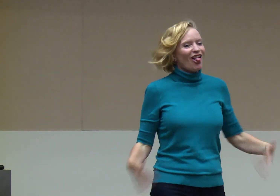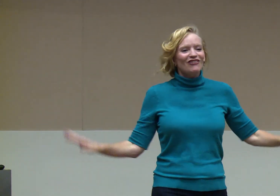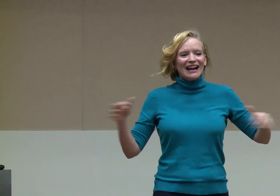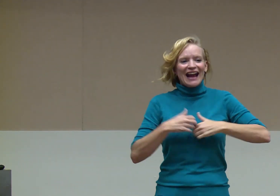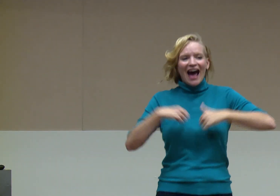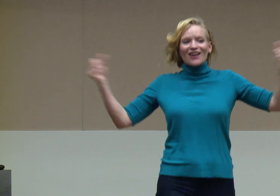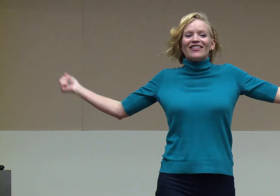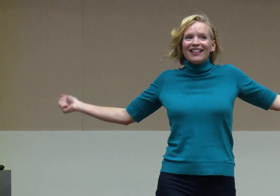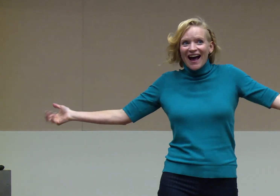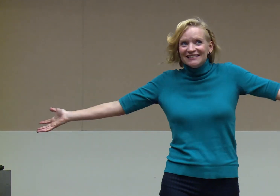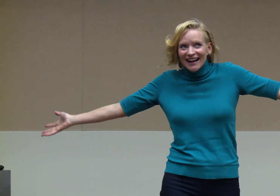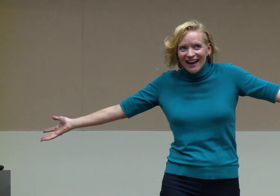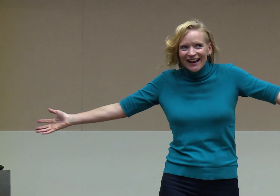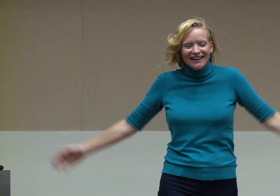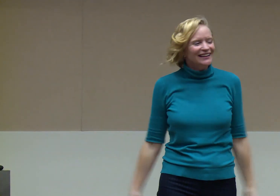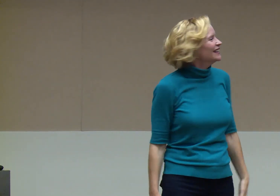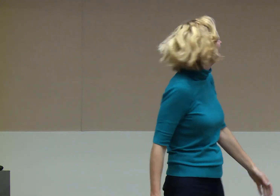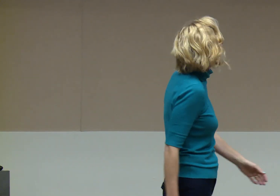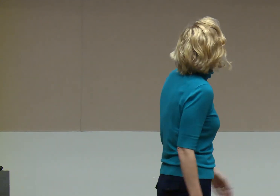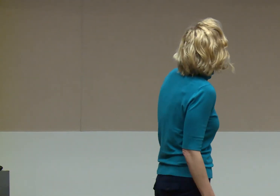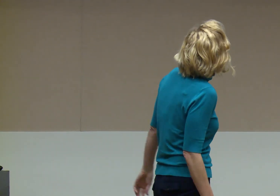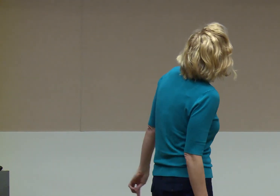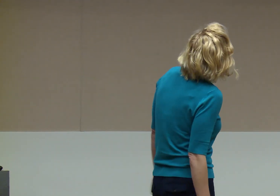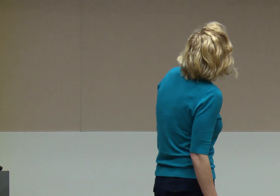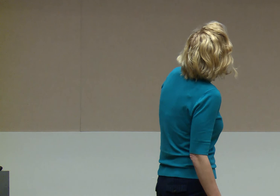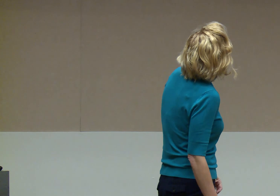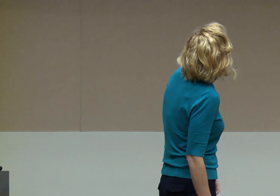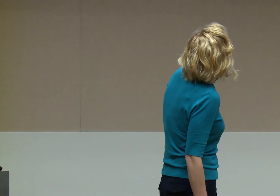Hollywood. Already out of the closet.